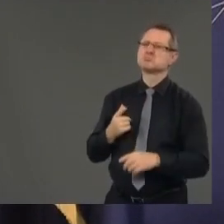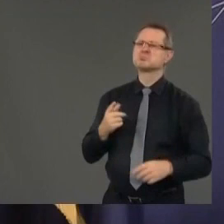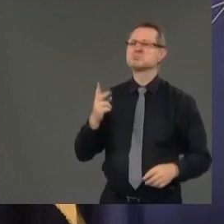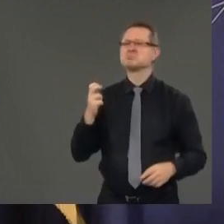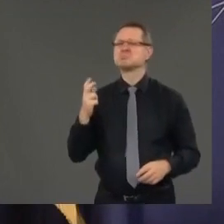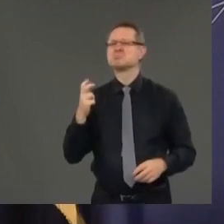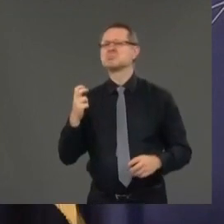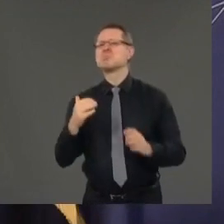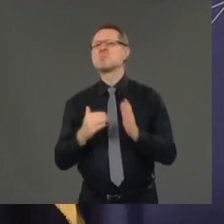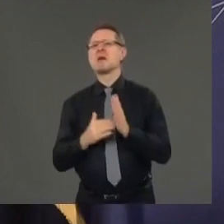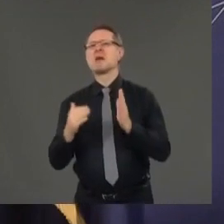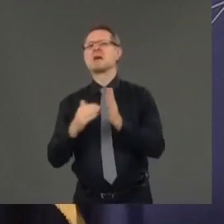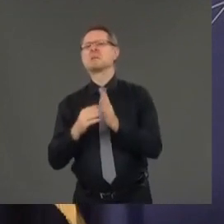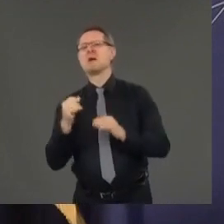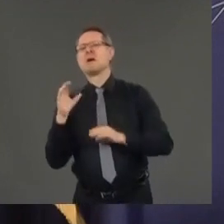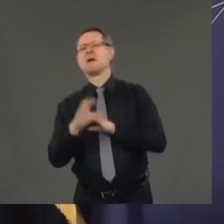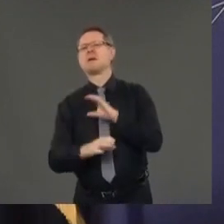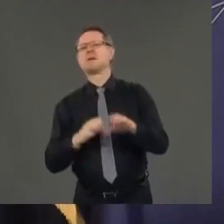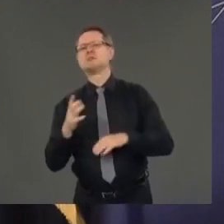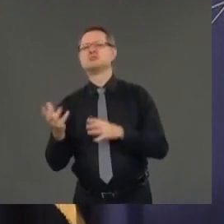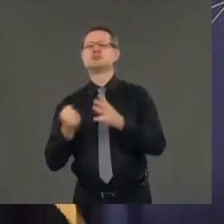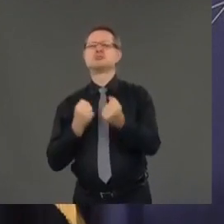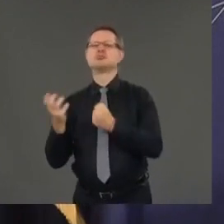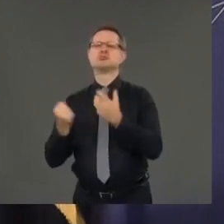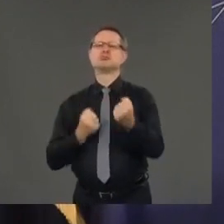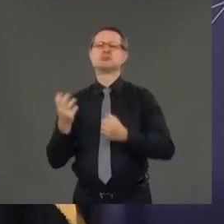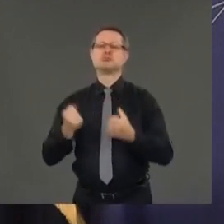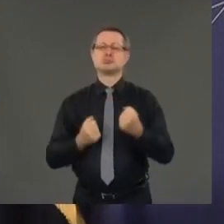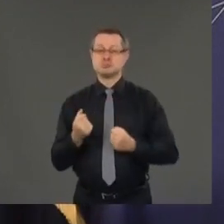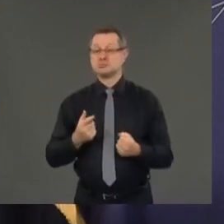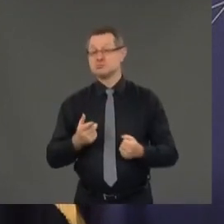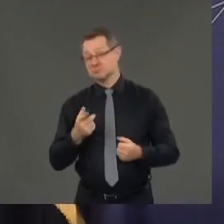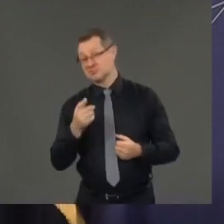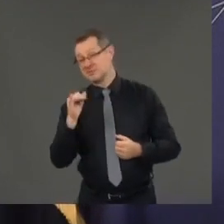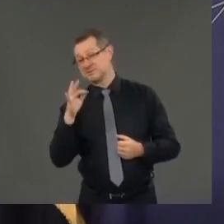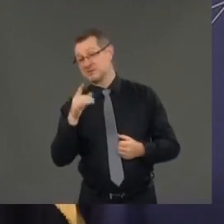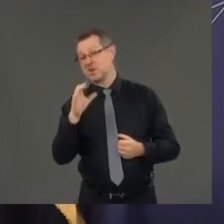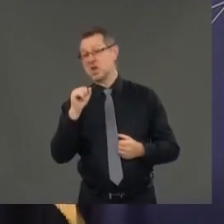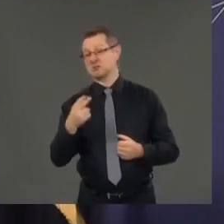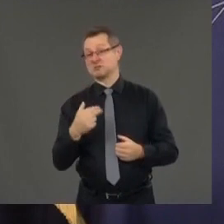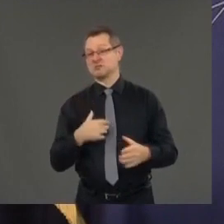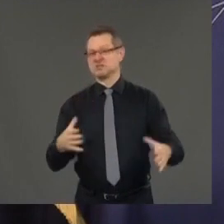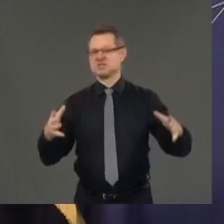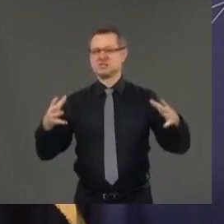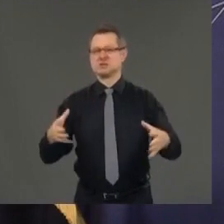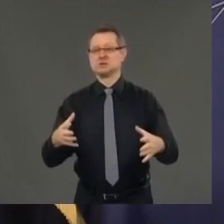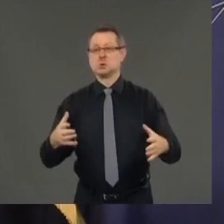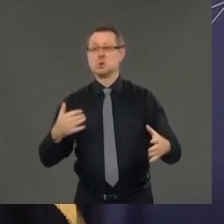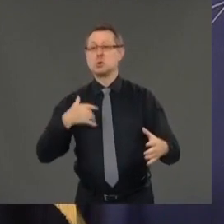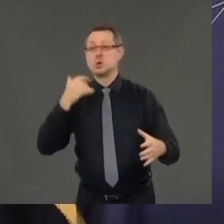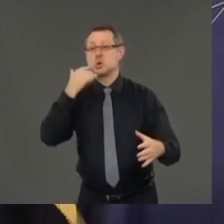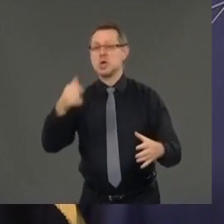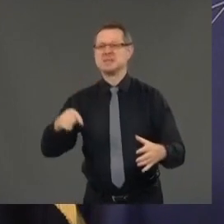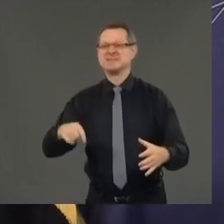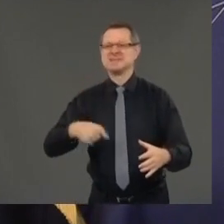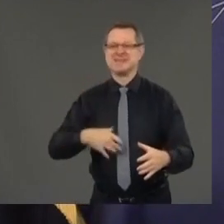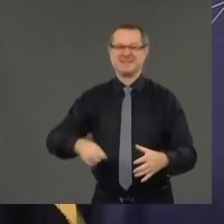REAL SITUATION GOING ON WHERE YOU HAVE MASSIVE FLAWS GOING ON,